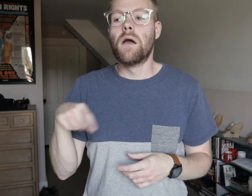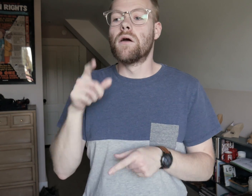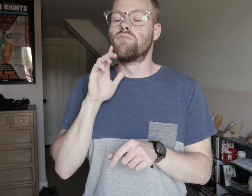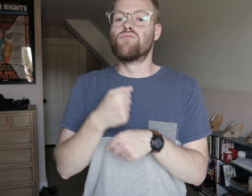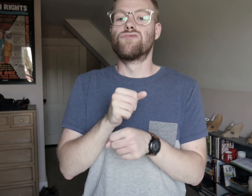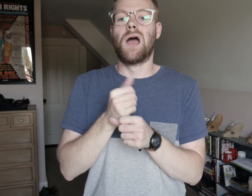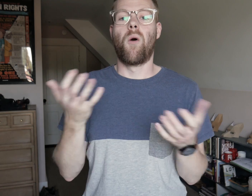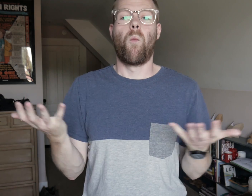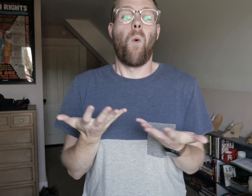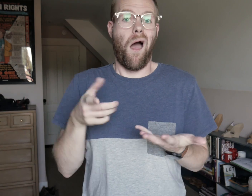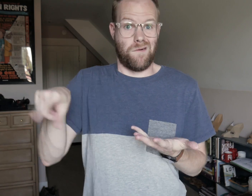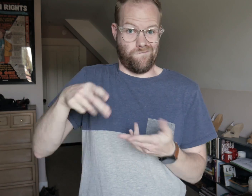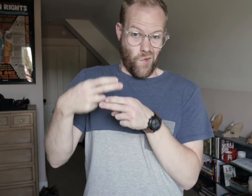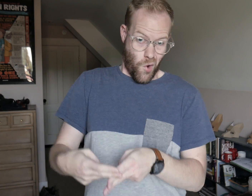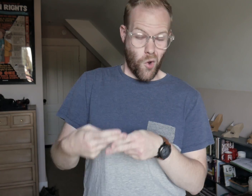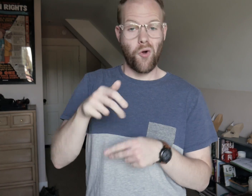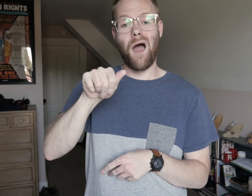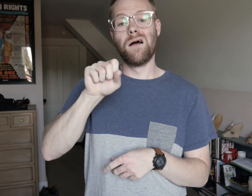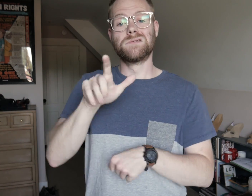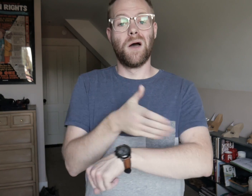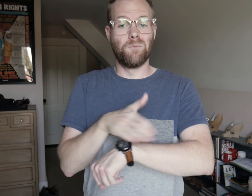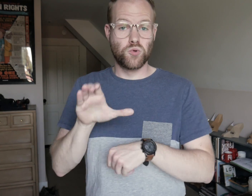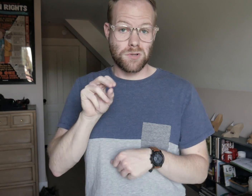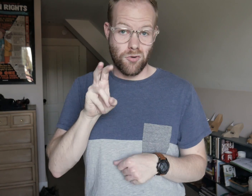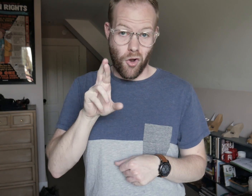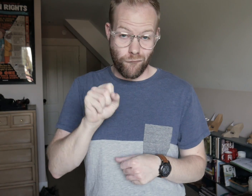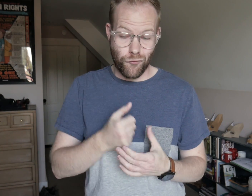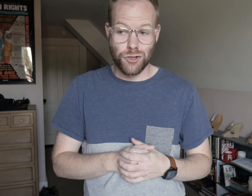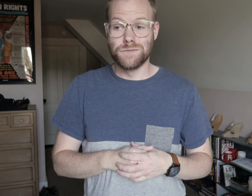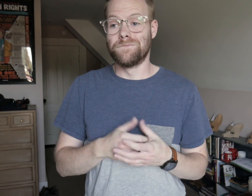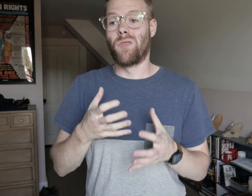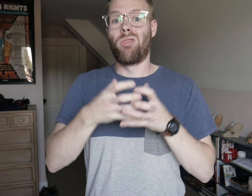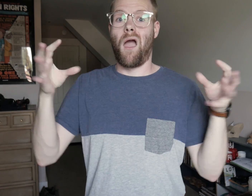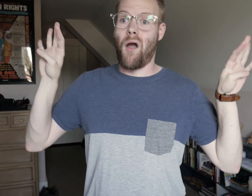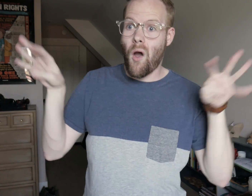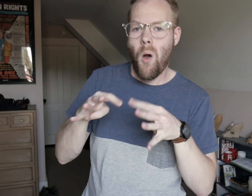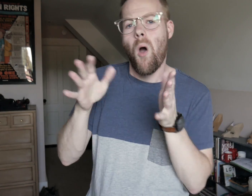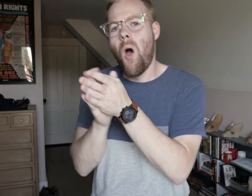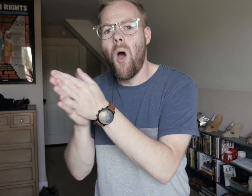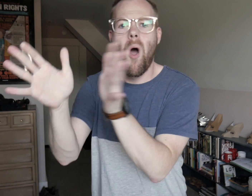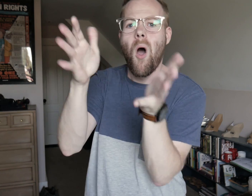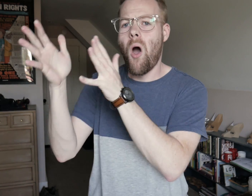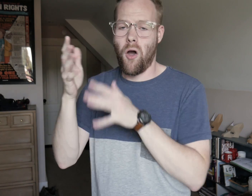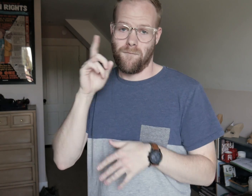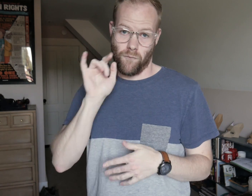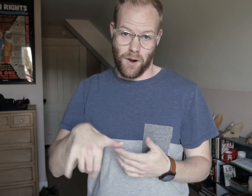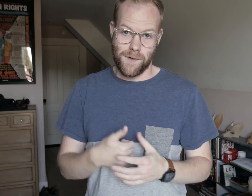create what they call ASL music covers and get a lot of attention and praise for it.